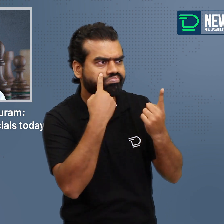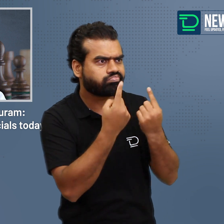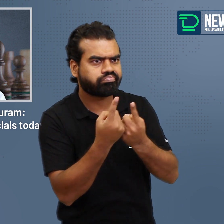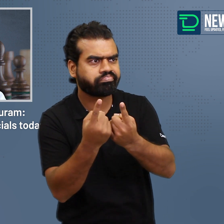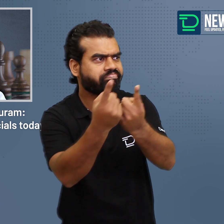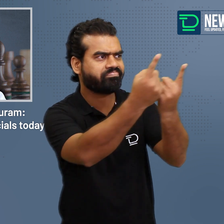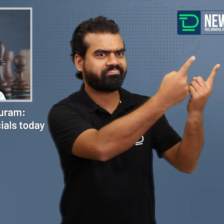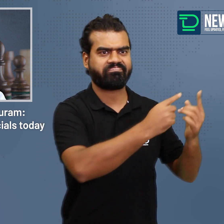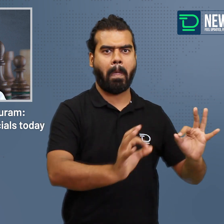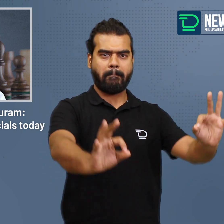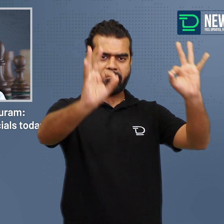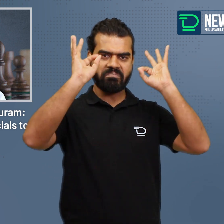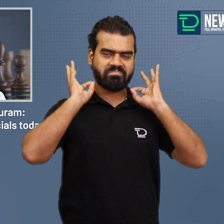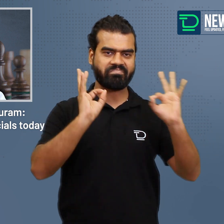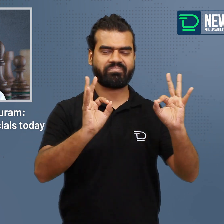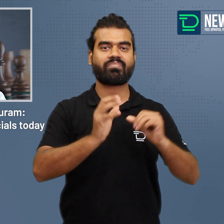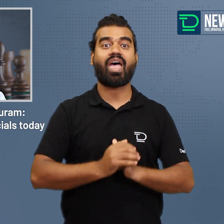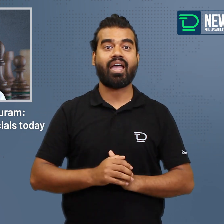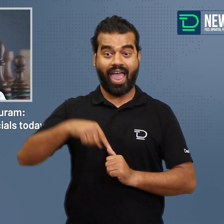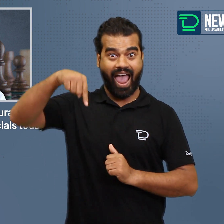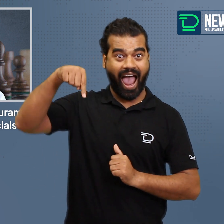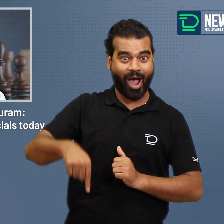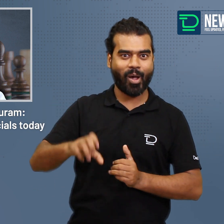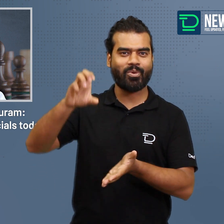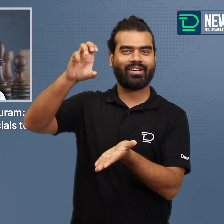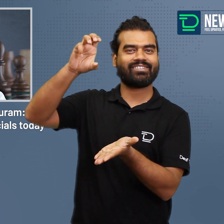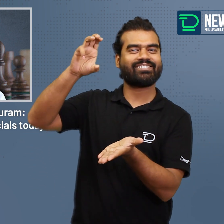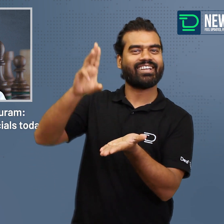arrangements for the competition and the areas where the competition will be held.